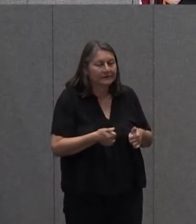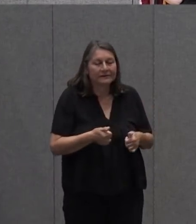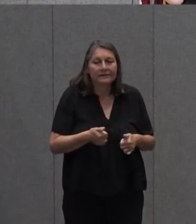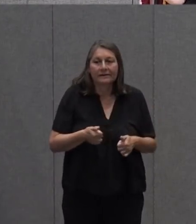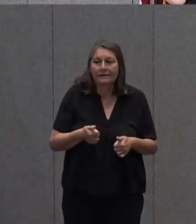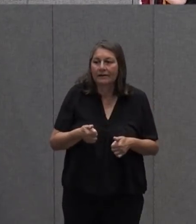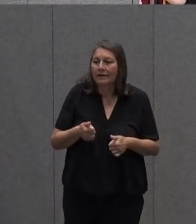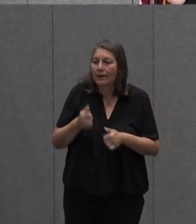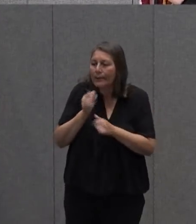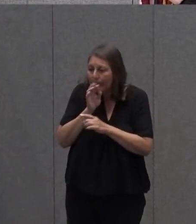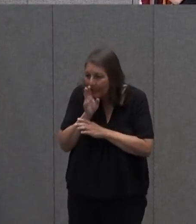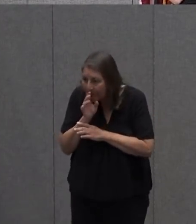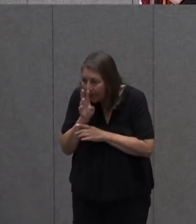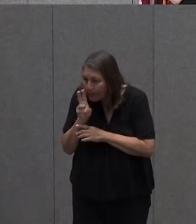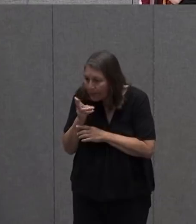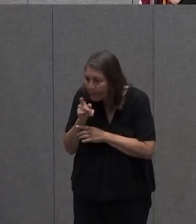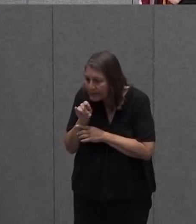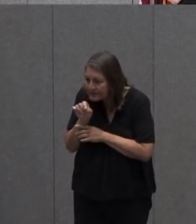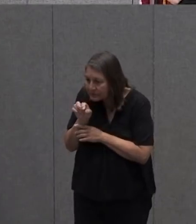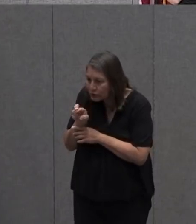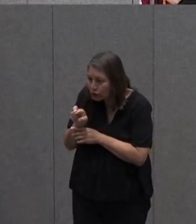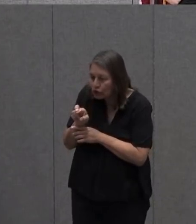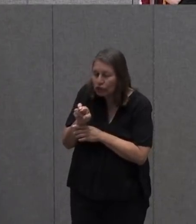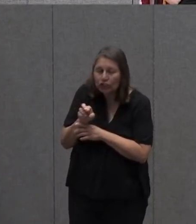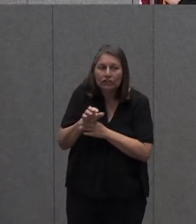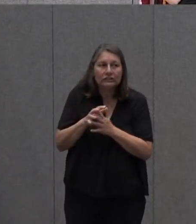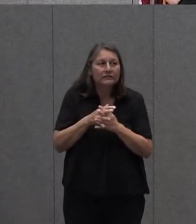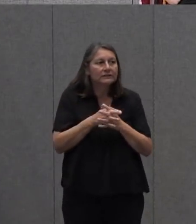Whisper, whisper. Whisper, okay.